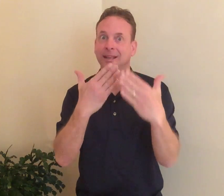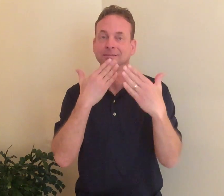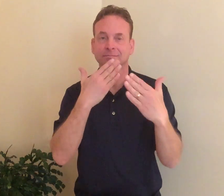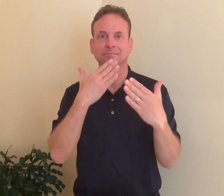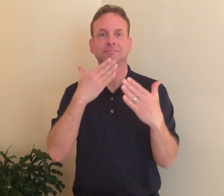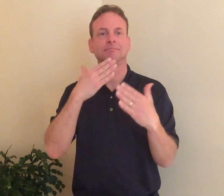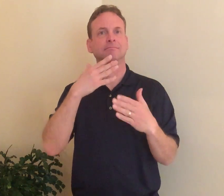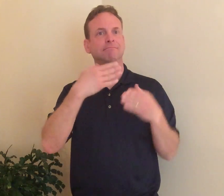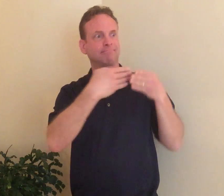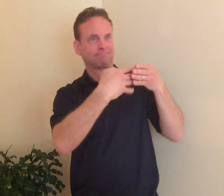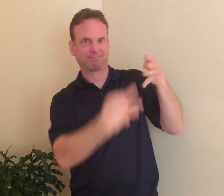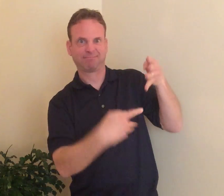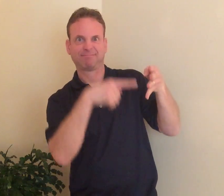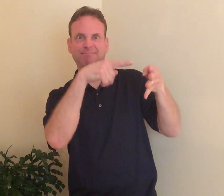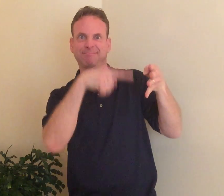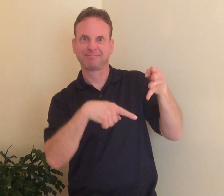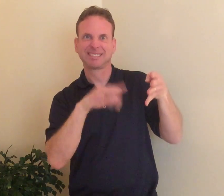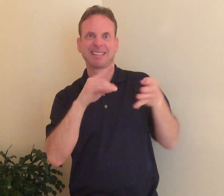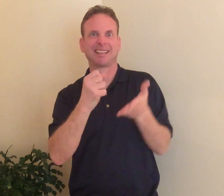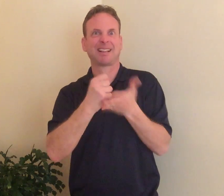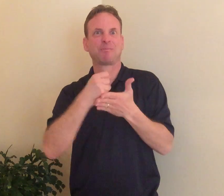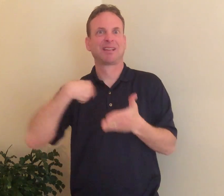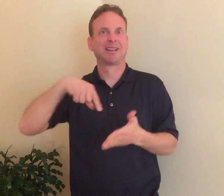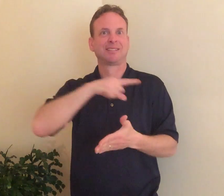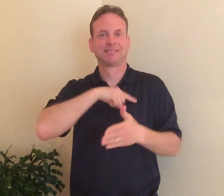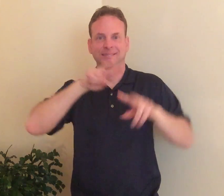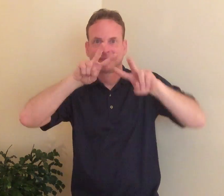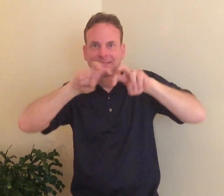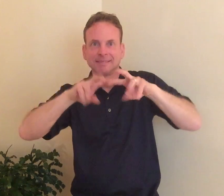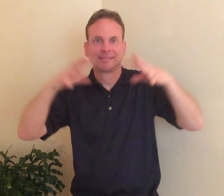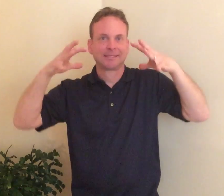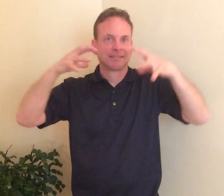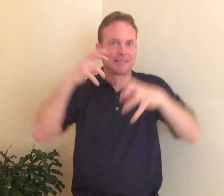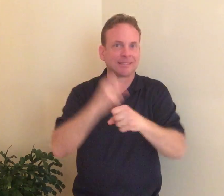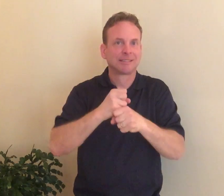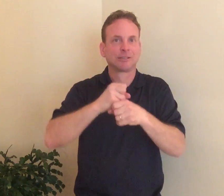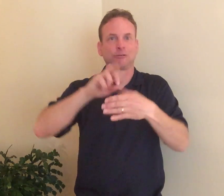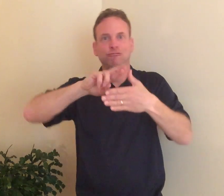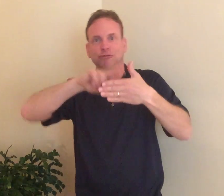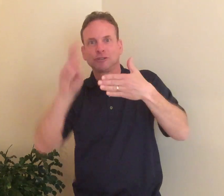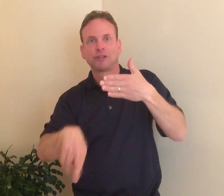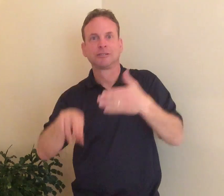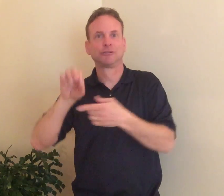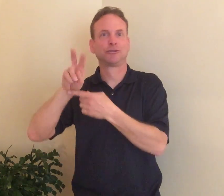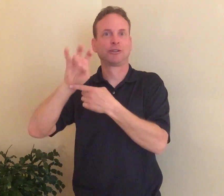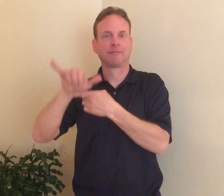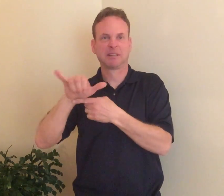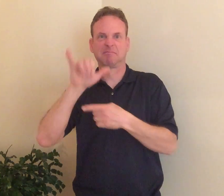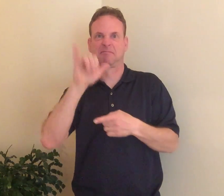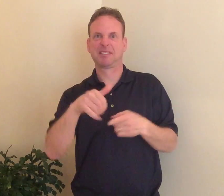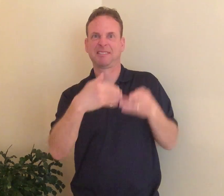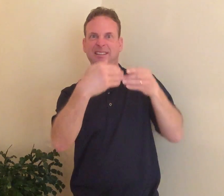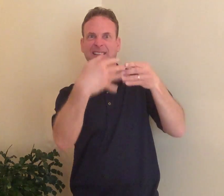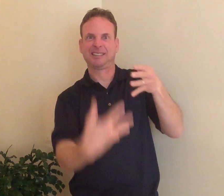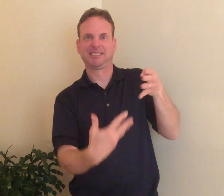list of people that helped us collect and analyze our results: